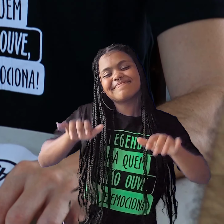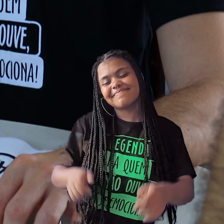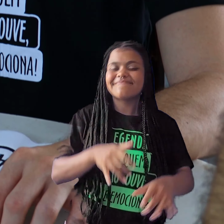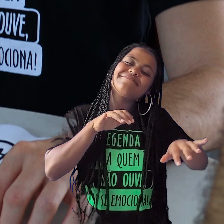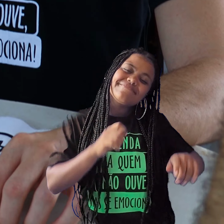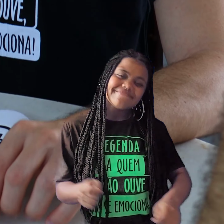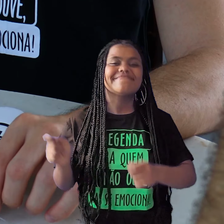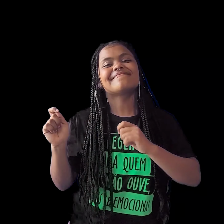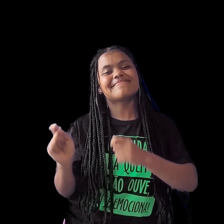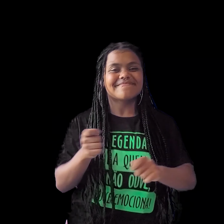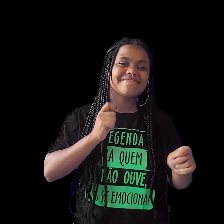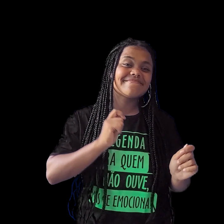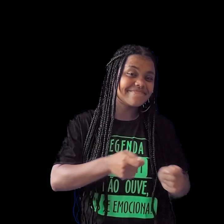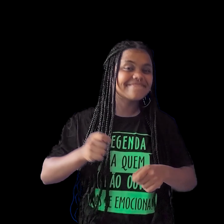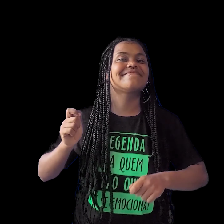Drums and bass